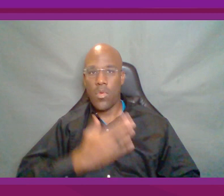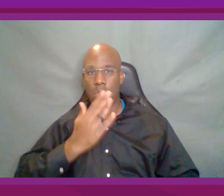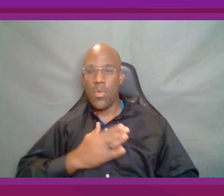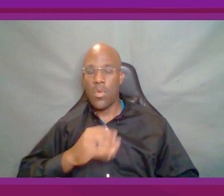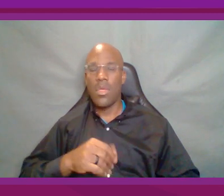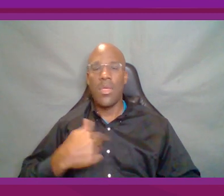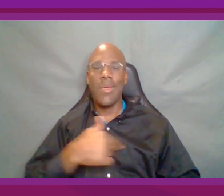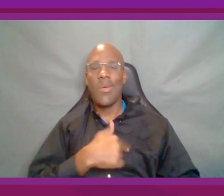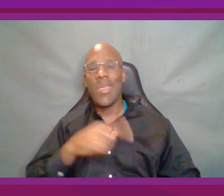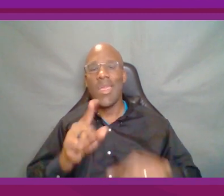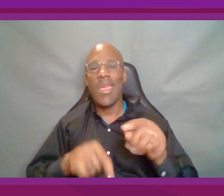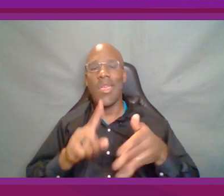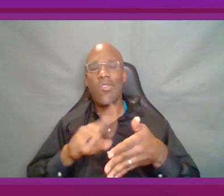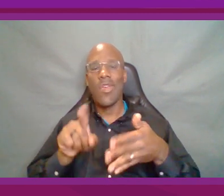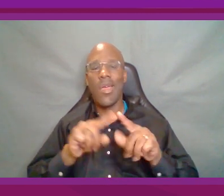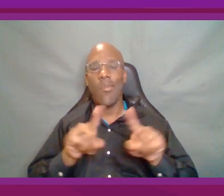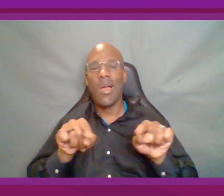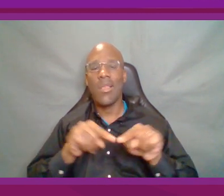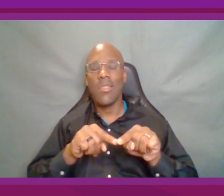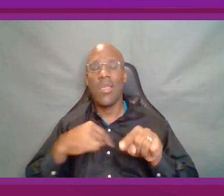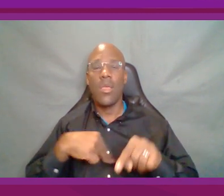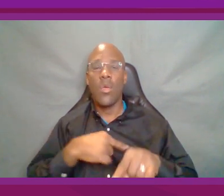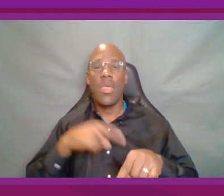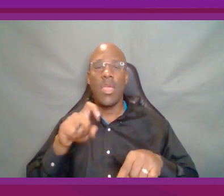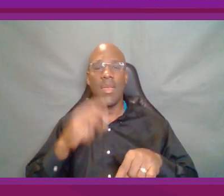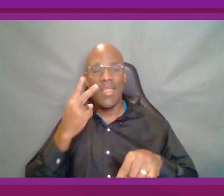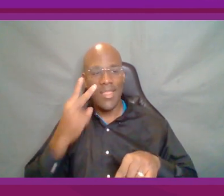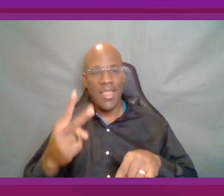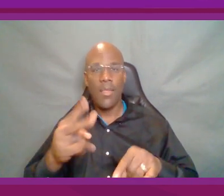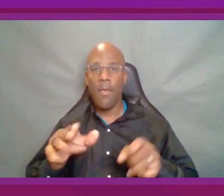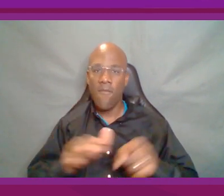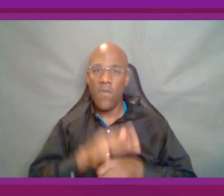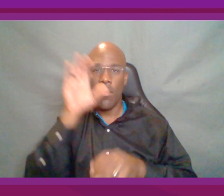we can't just check a box, we can't just be one thing, we must look at the full picture of a human